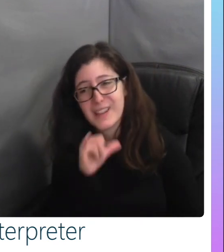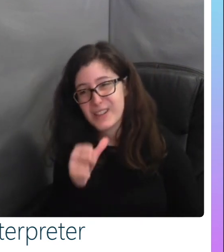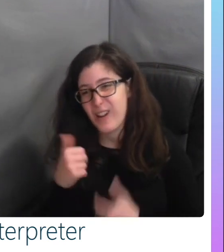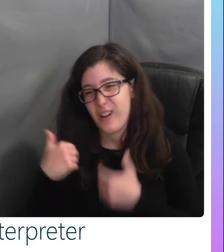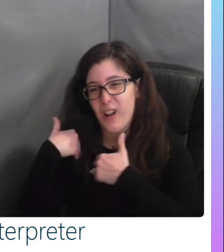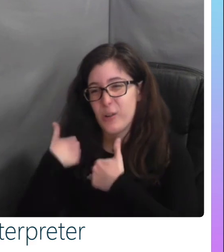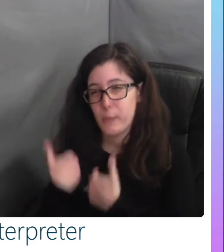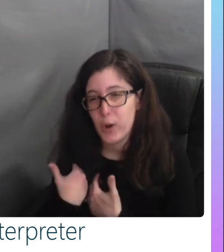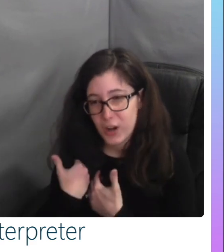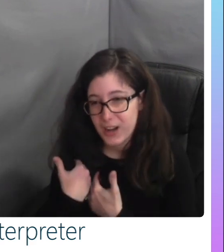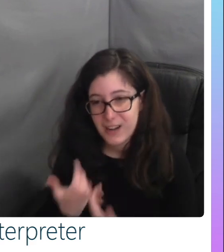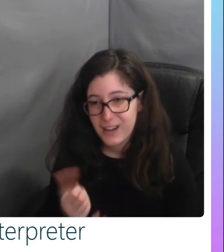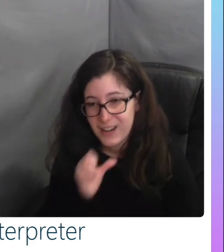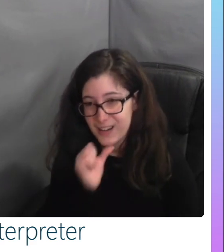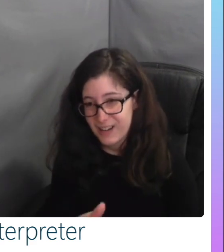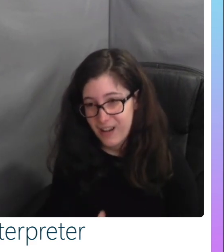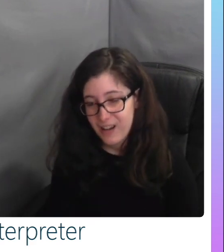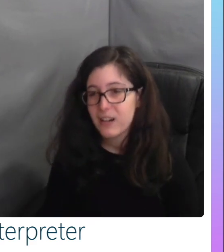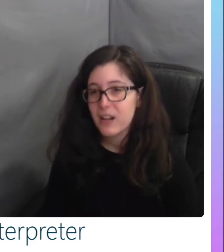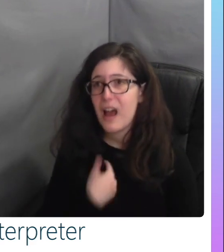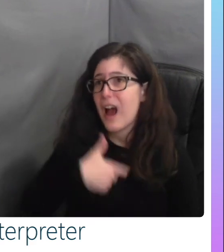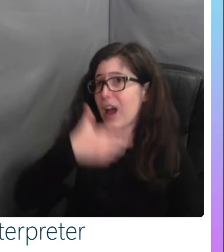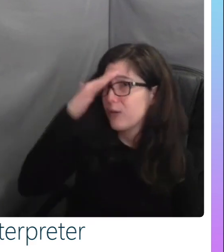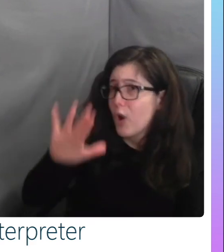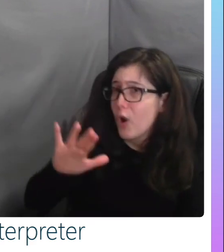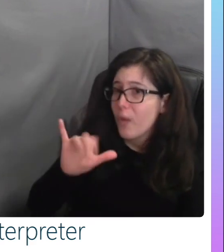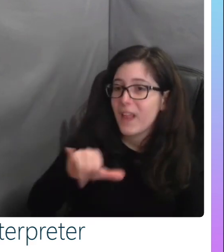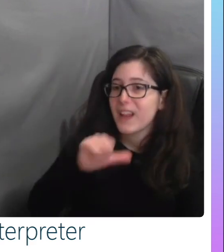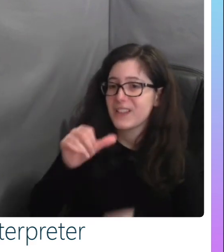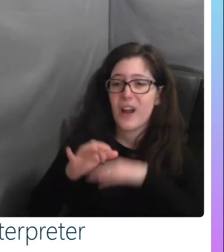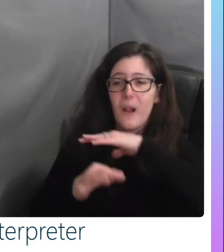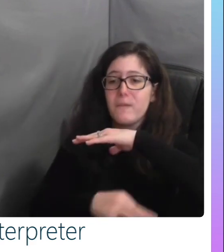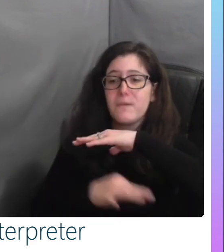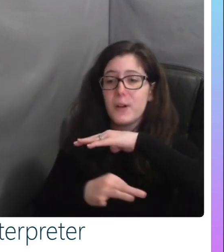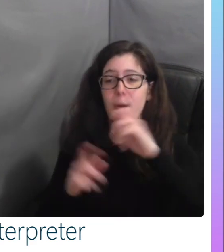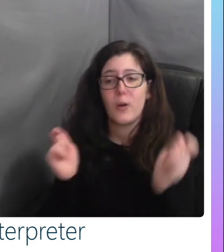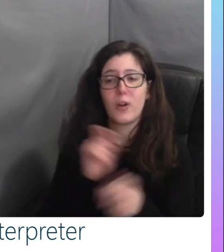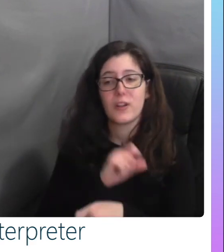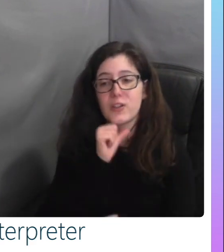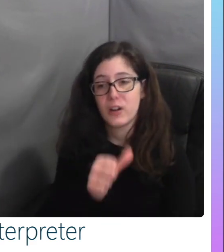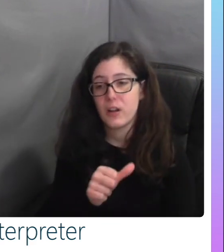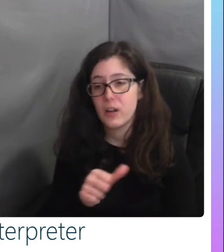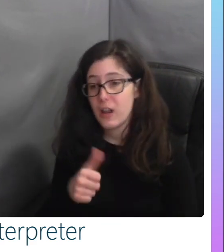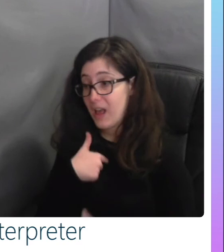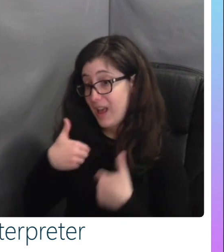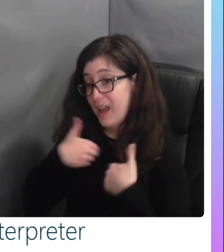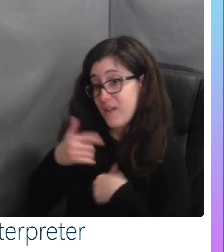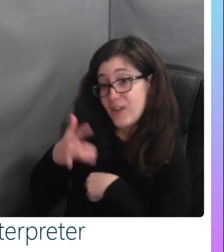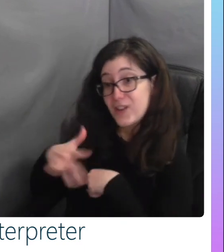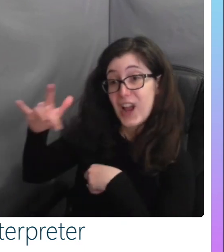or I don't know how doesn't make it a fundamental alteration. Or I have a shiny new feature that I want to release